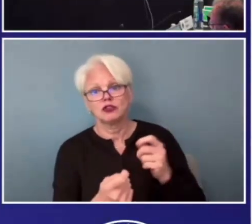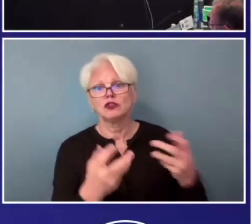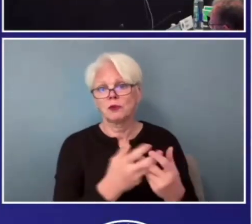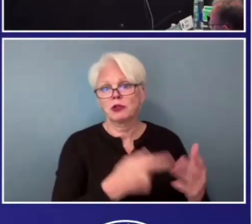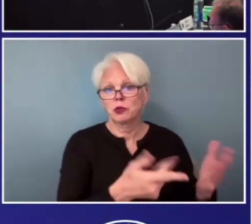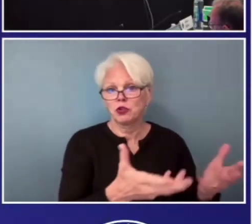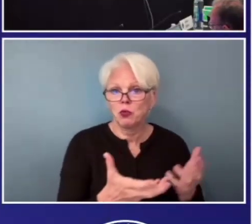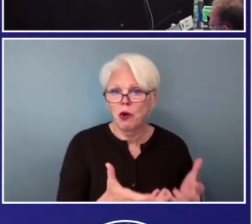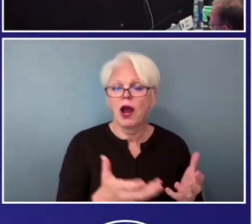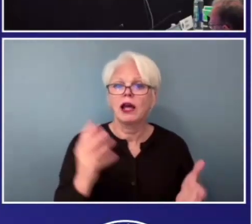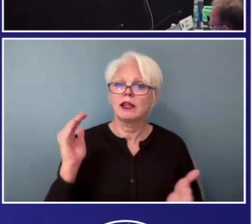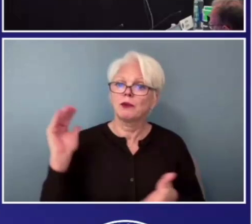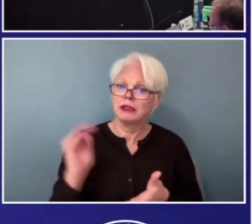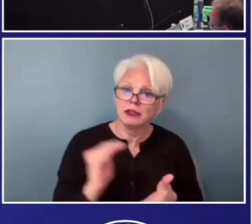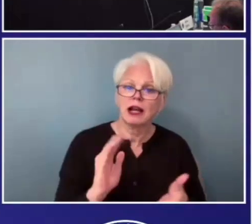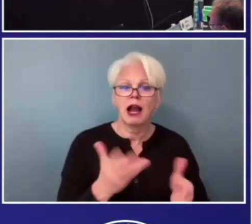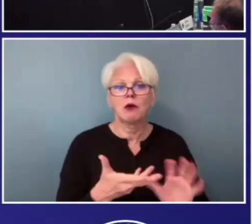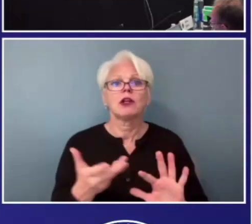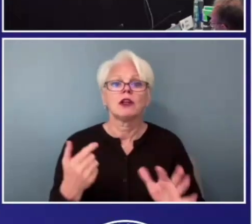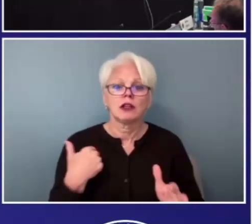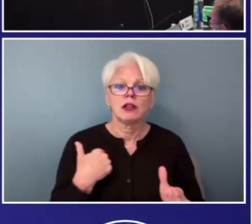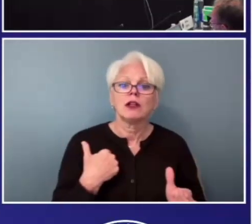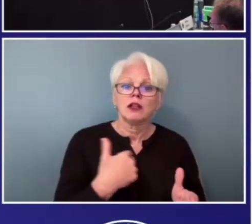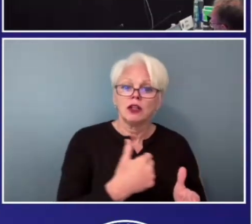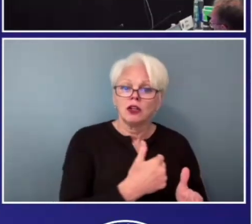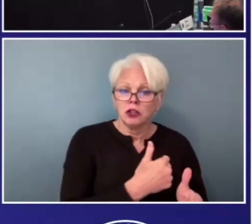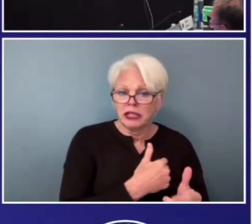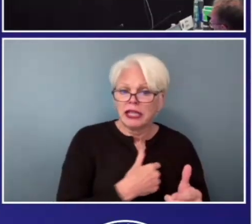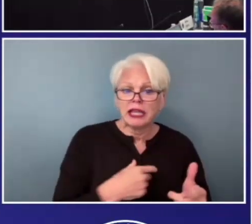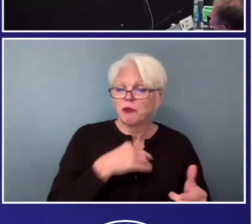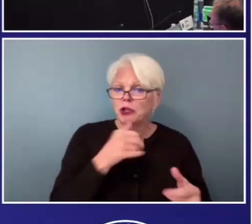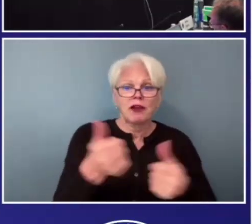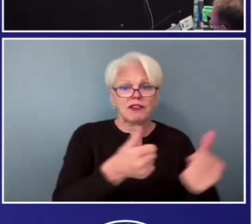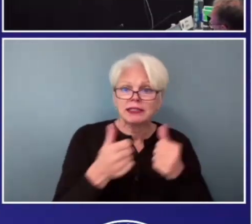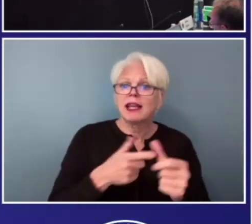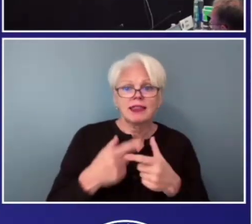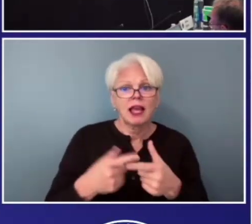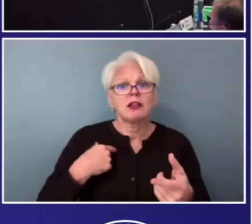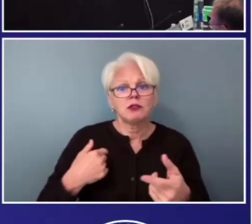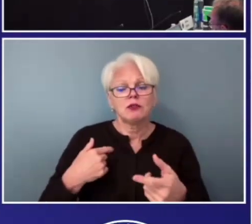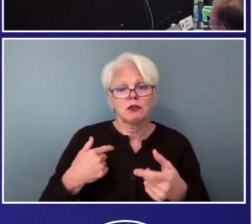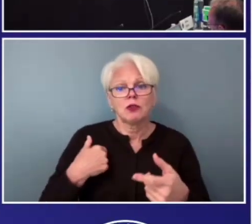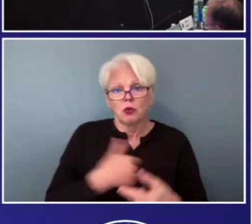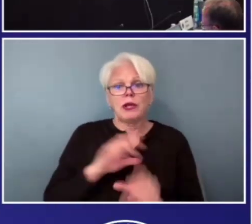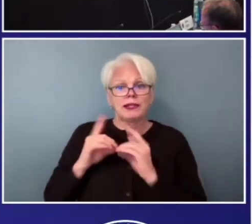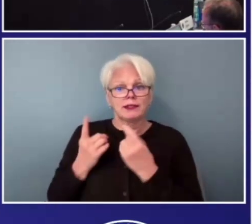write a proposed rule where we are not bound by consensus. So again, I want to start with where we finished. We came in good faith.